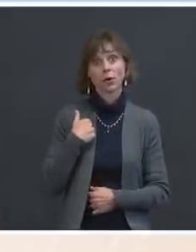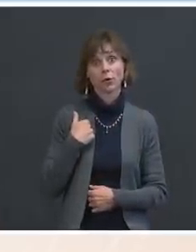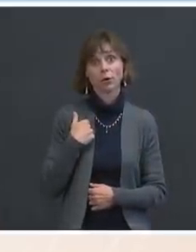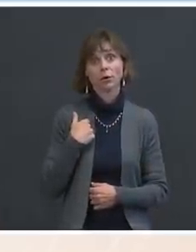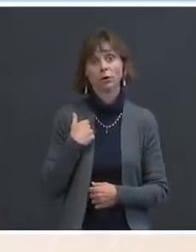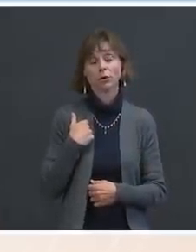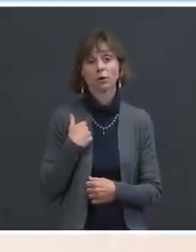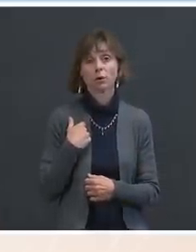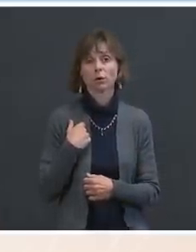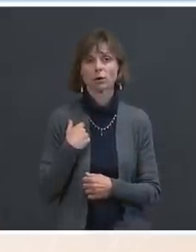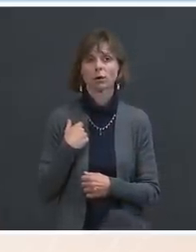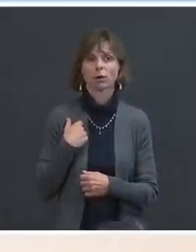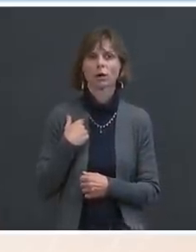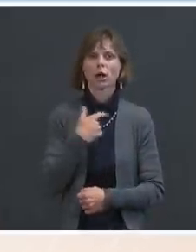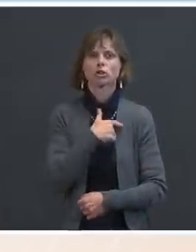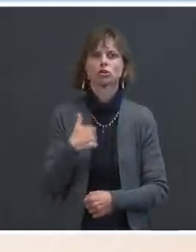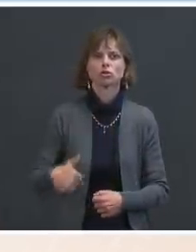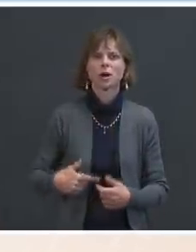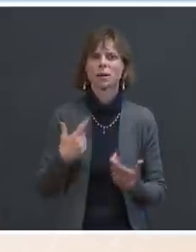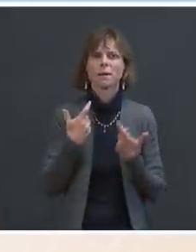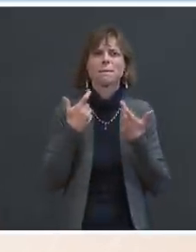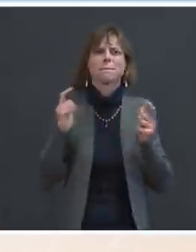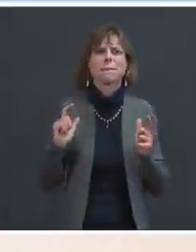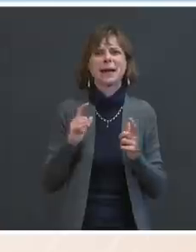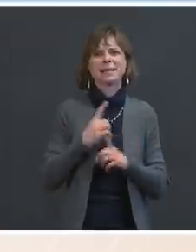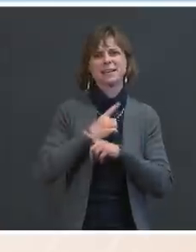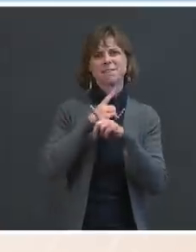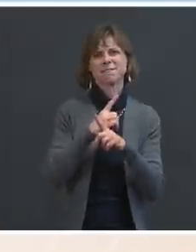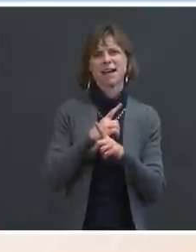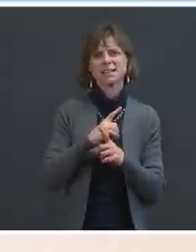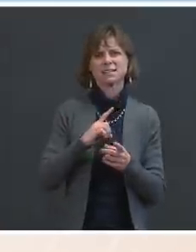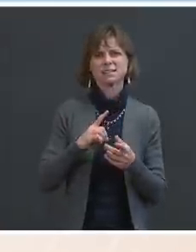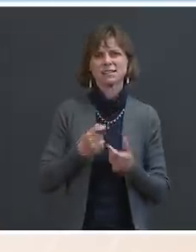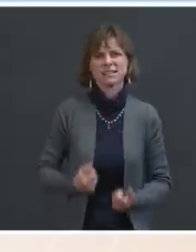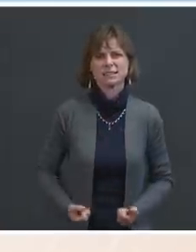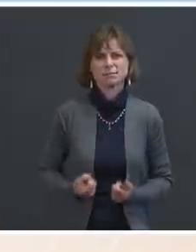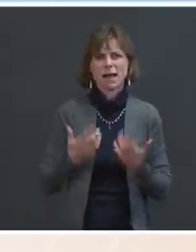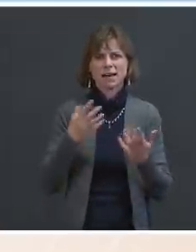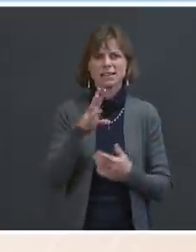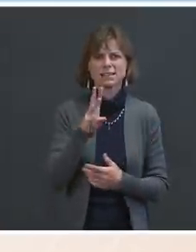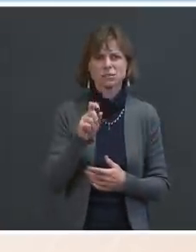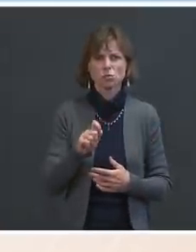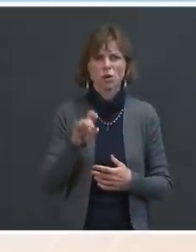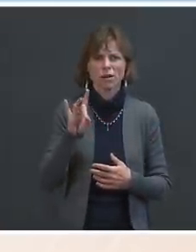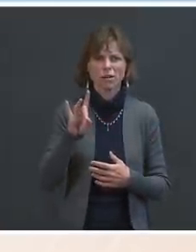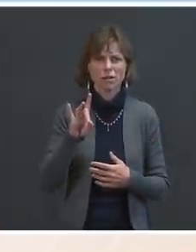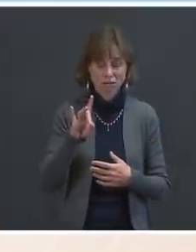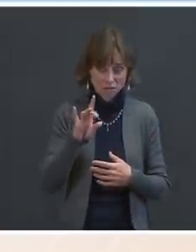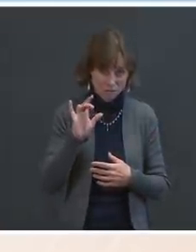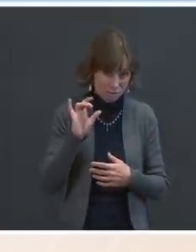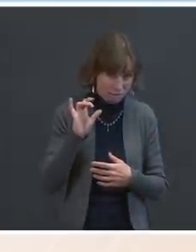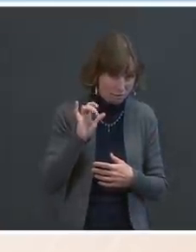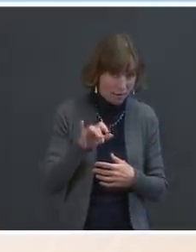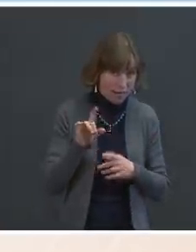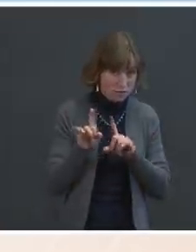a huge defense spending -- 6.8 percent, I believe, for this year. Is that also a top item in the agenda?